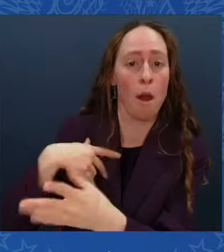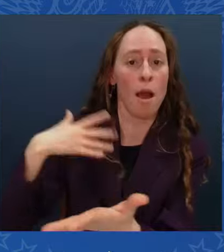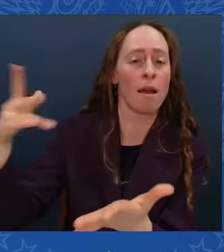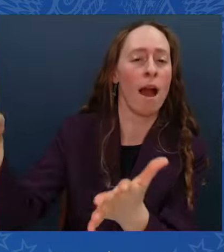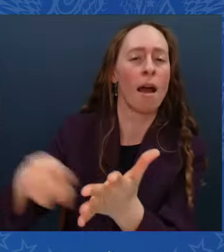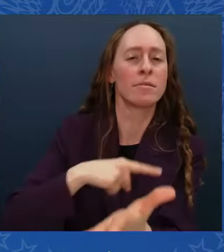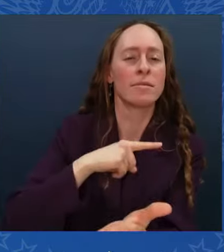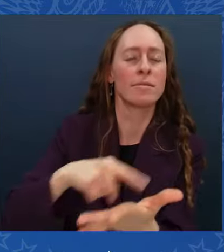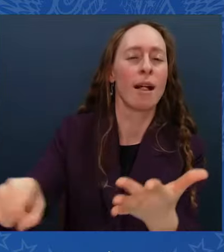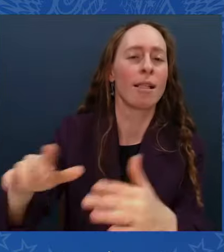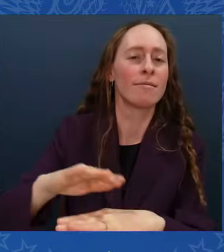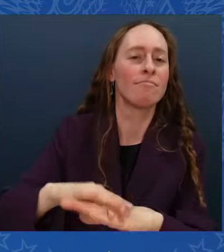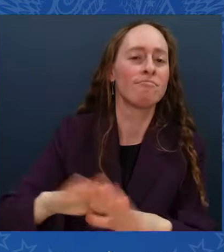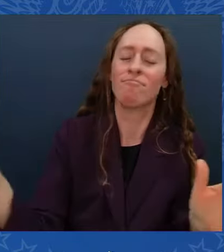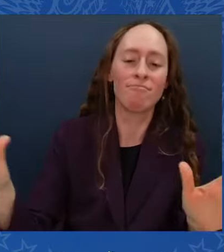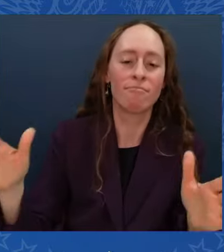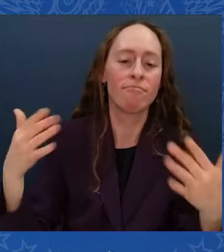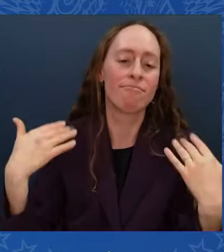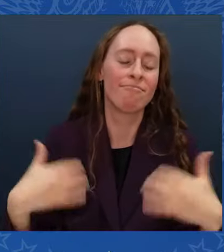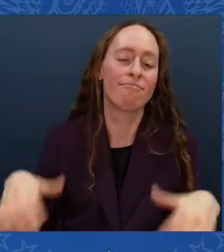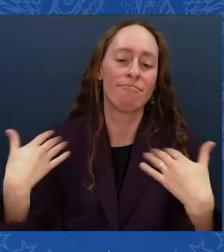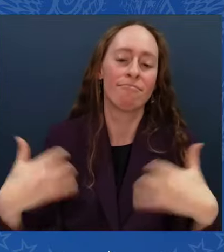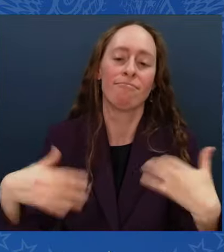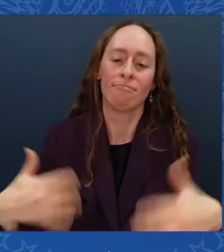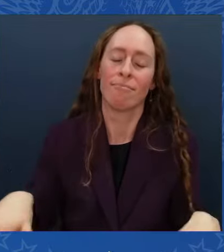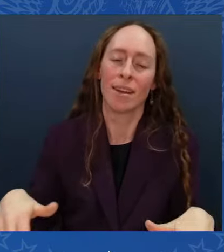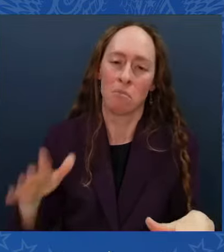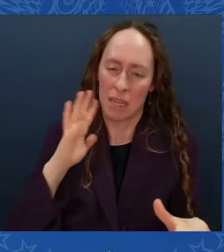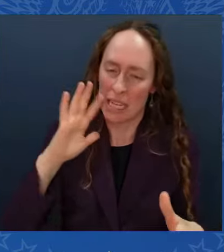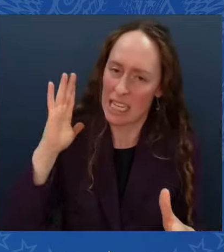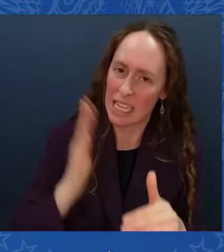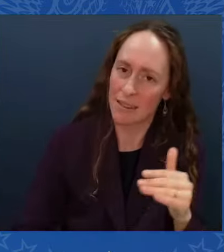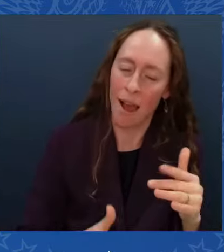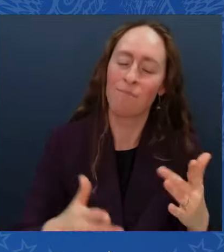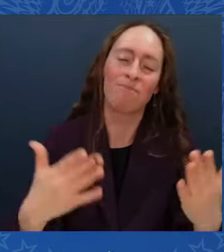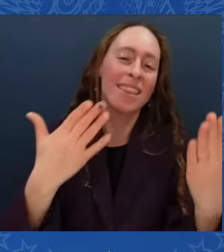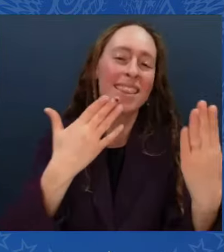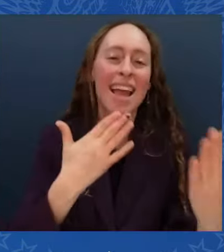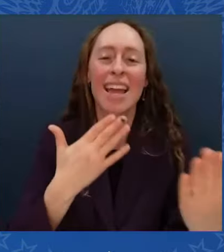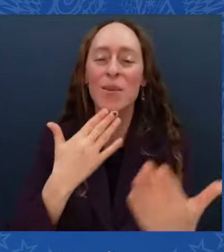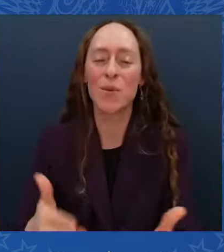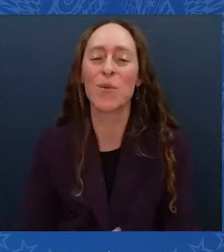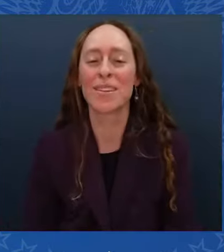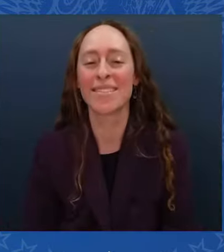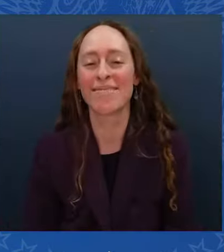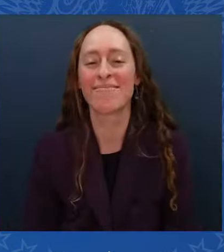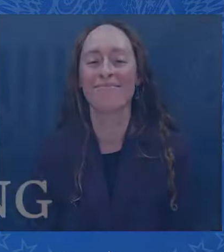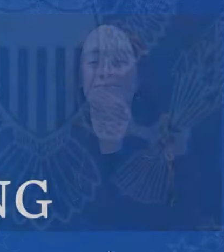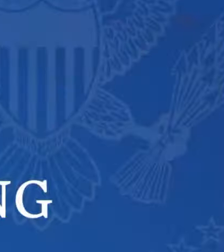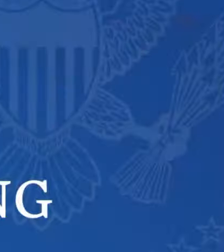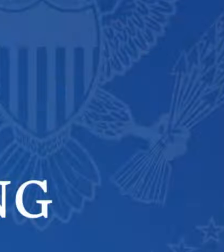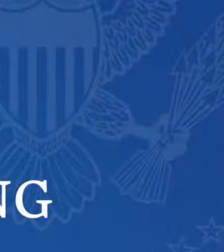Appreciate it. The Press: Do you worry this will get shut down in court? The President: I don't have a worry at all.